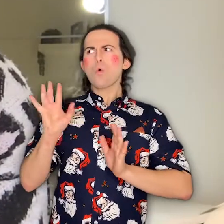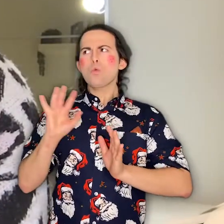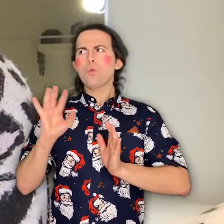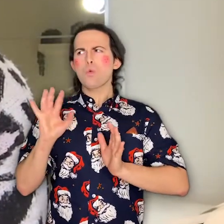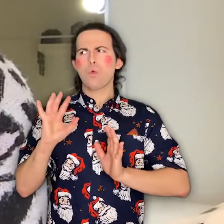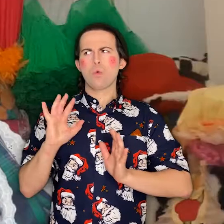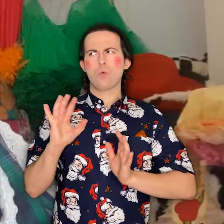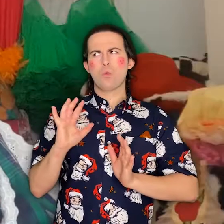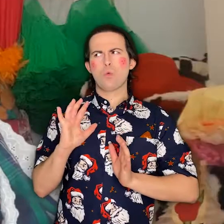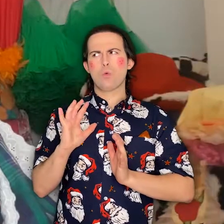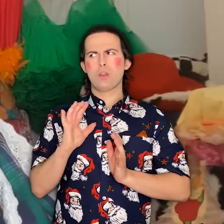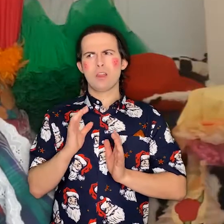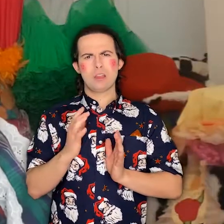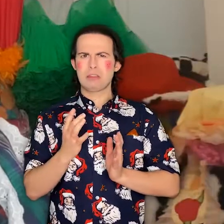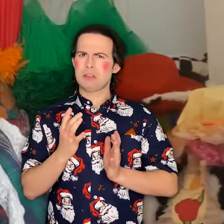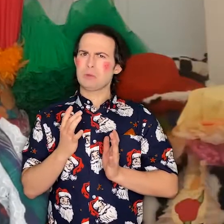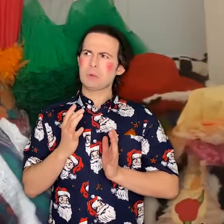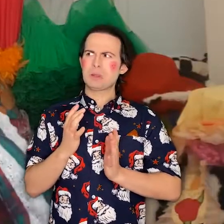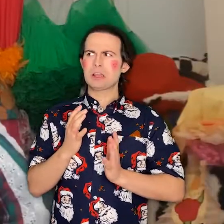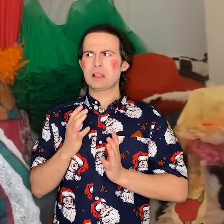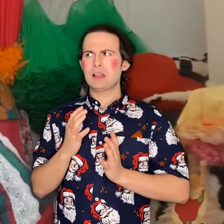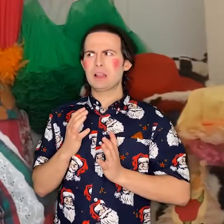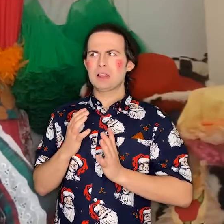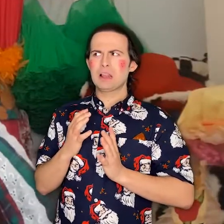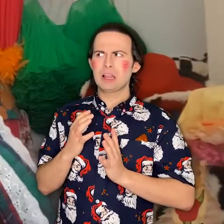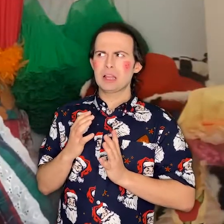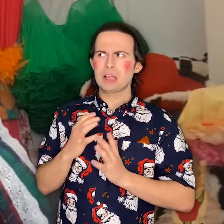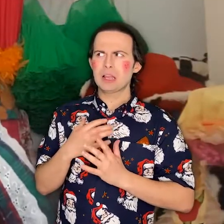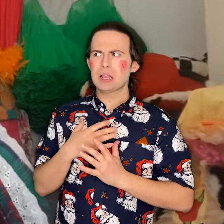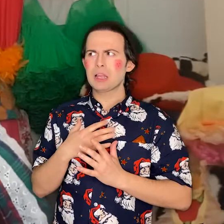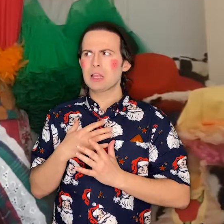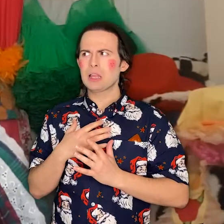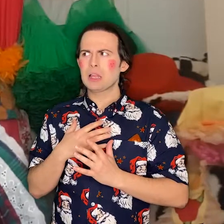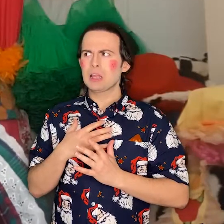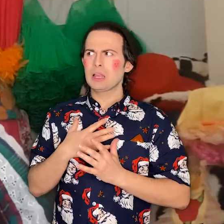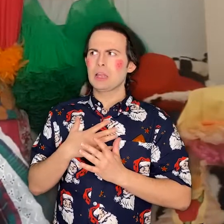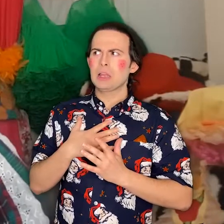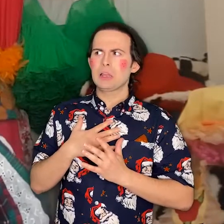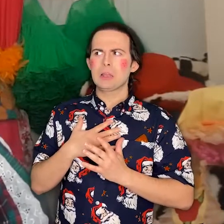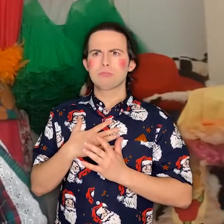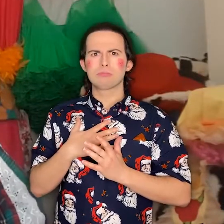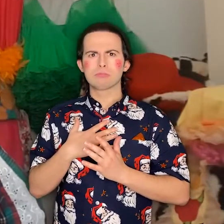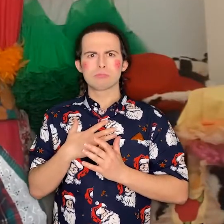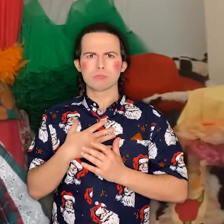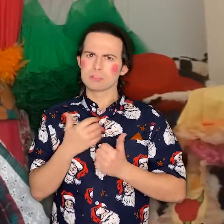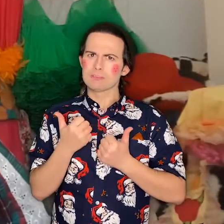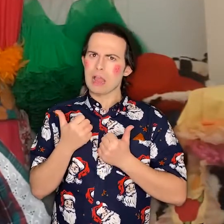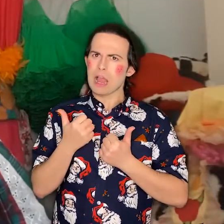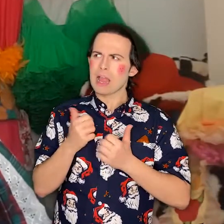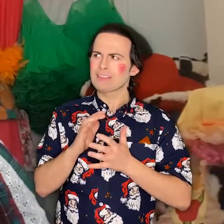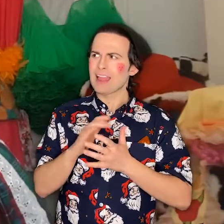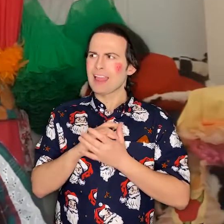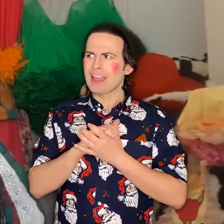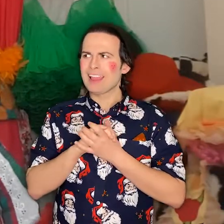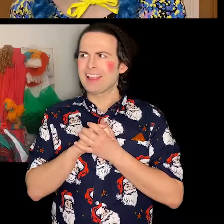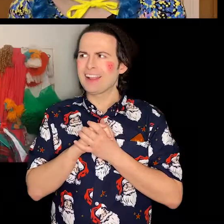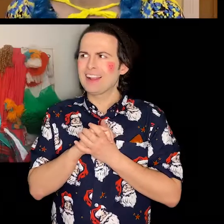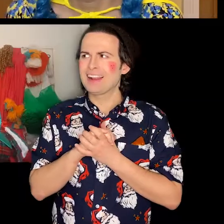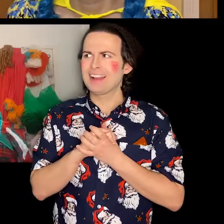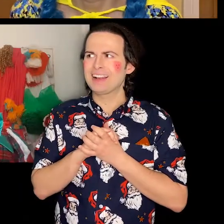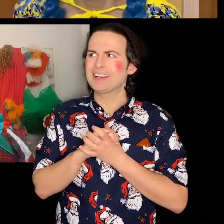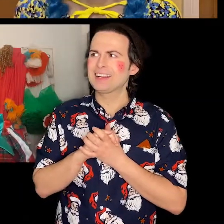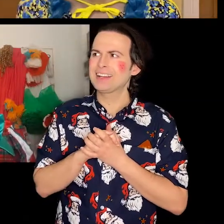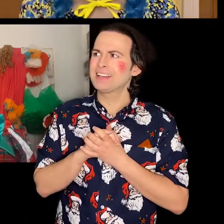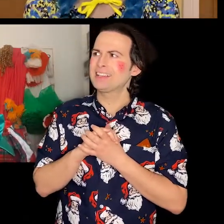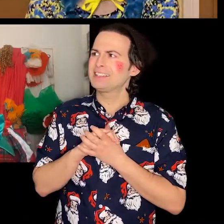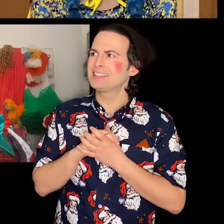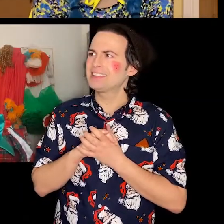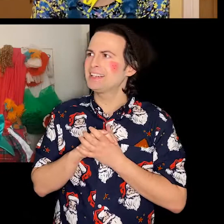Helen – No of course not, he just had his physical and got a clean bill of Elf…anyway…